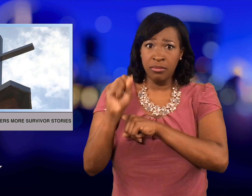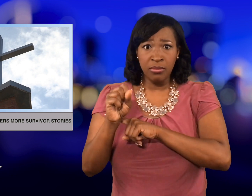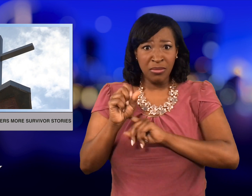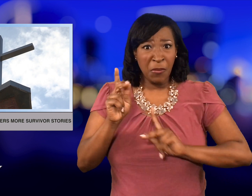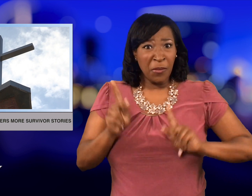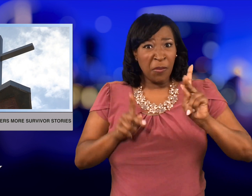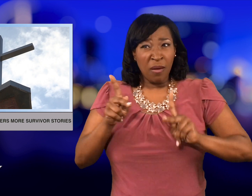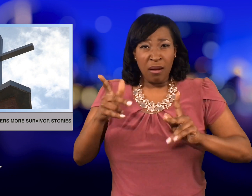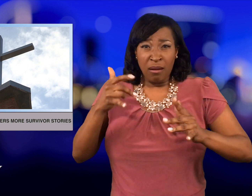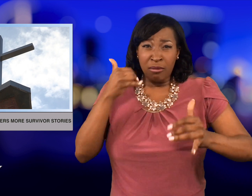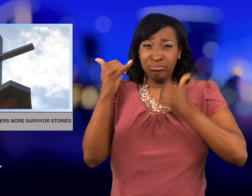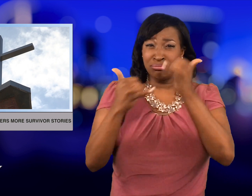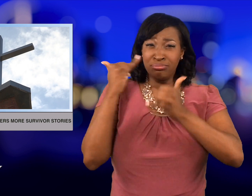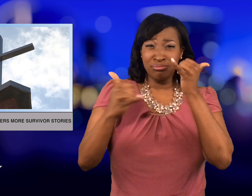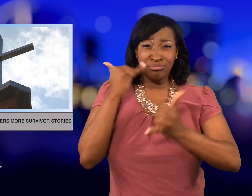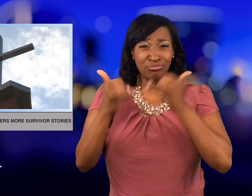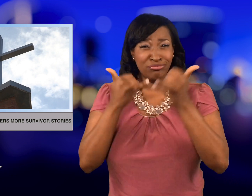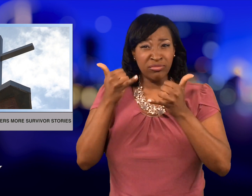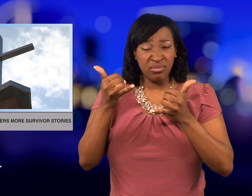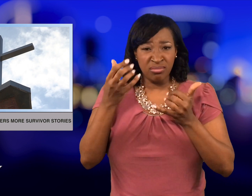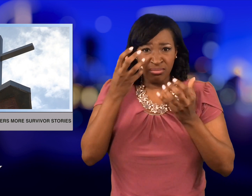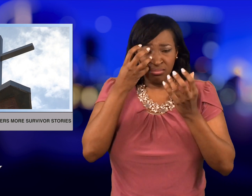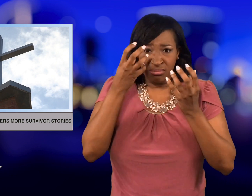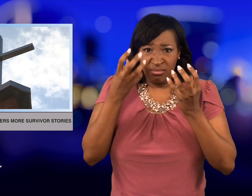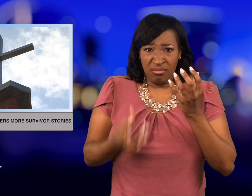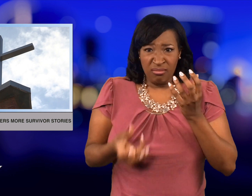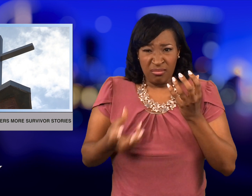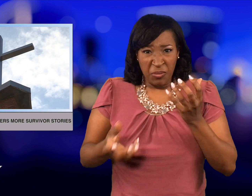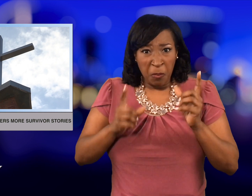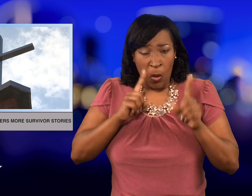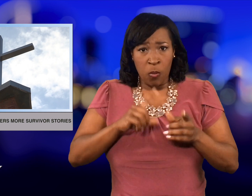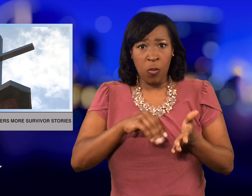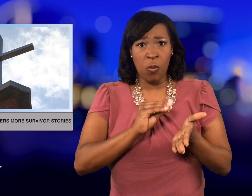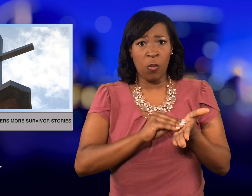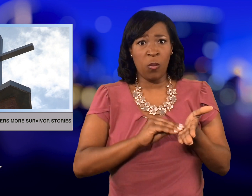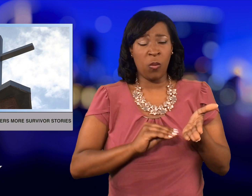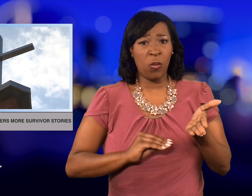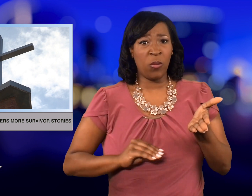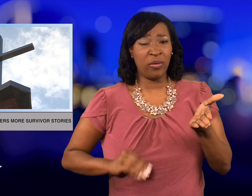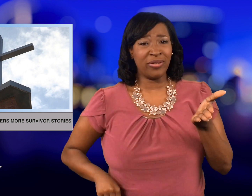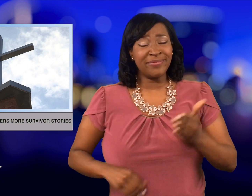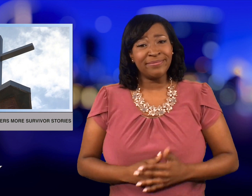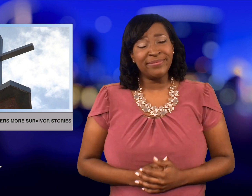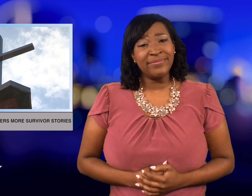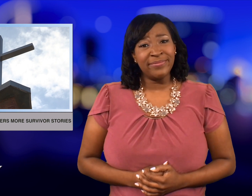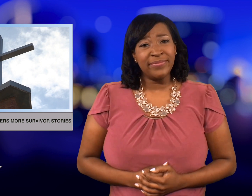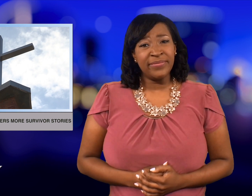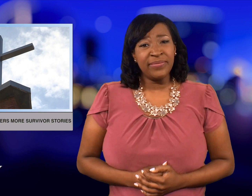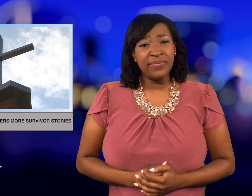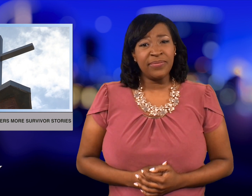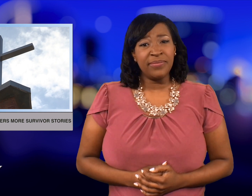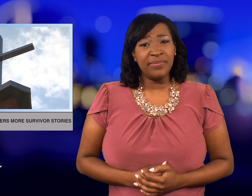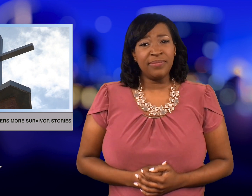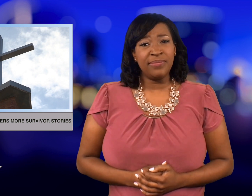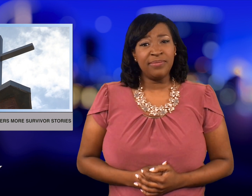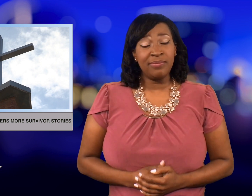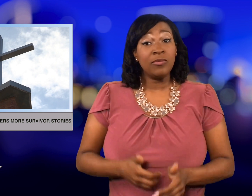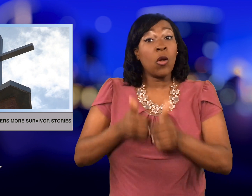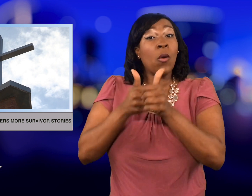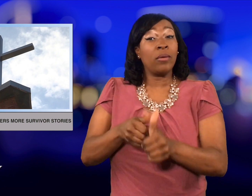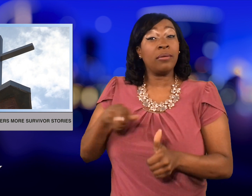is lighting up with calls.